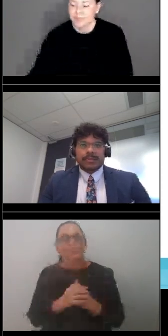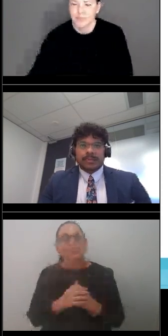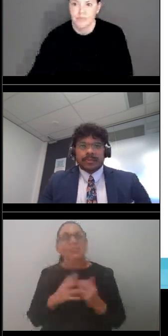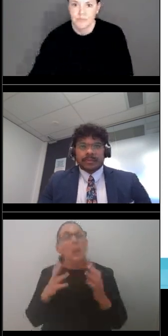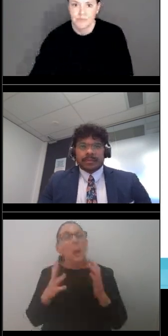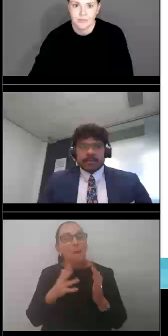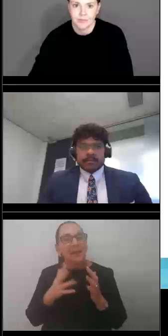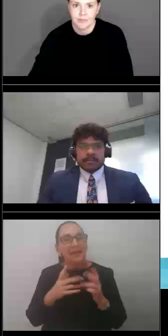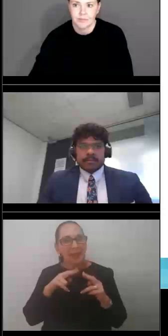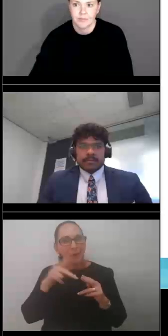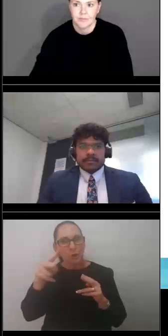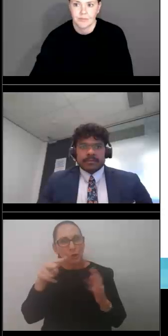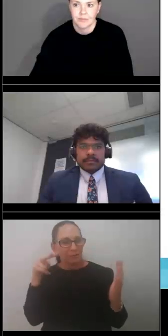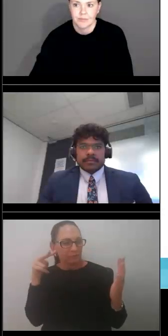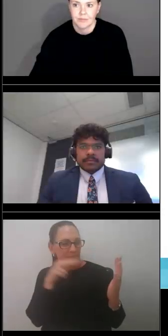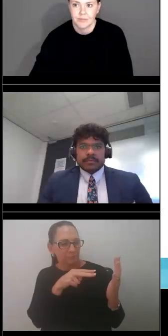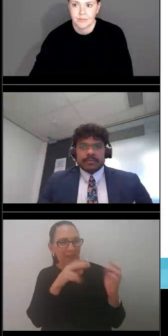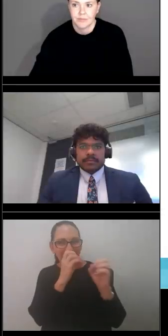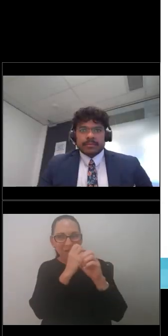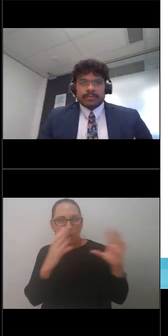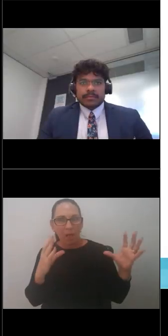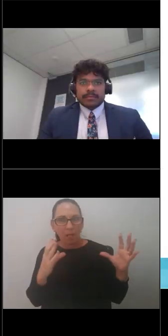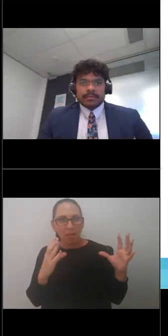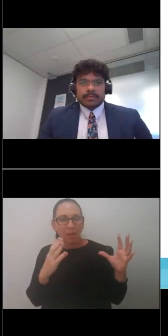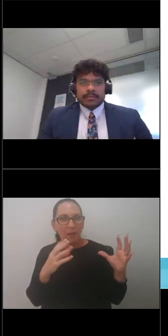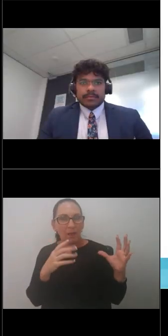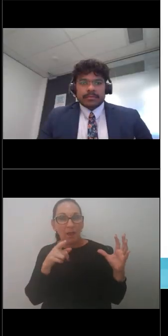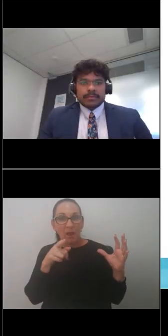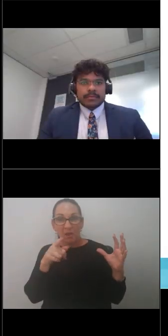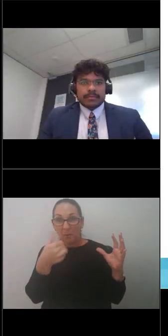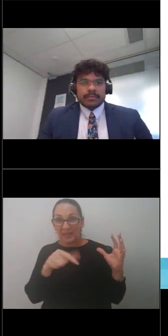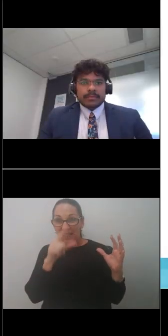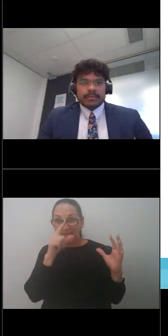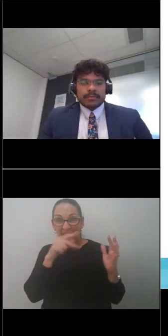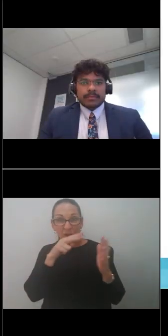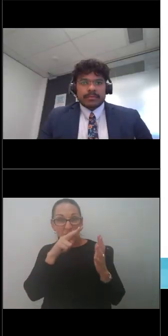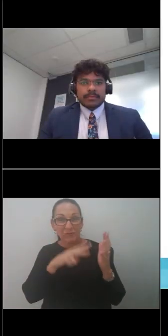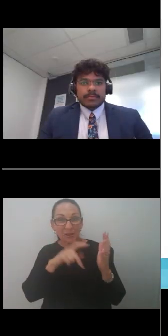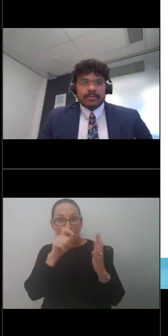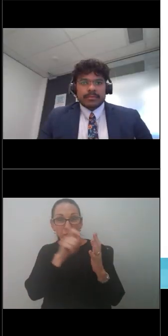read or write it has wording underneath it but then when you flip it over it helps to actually